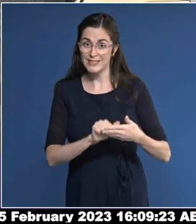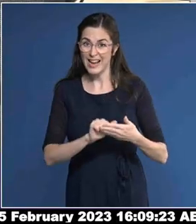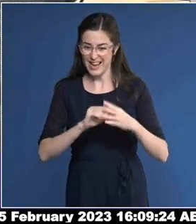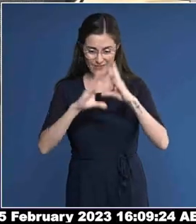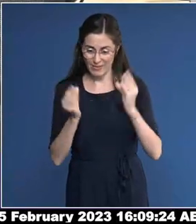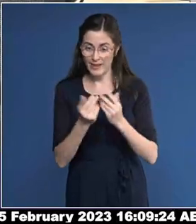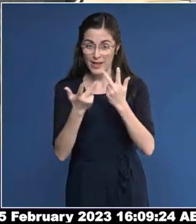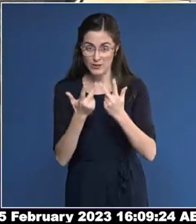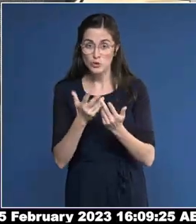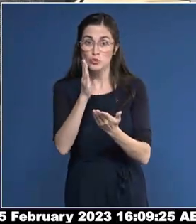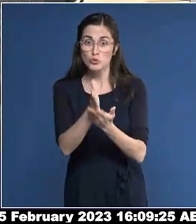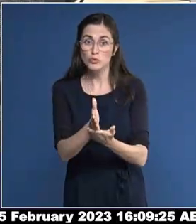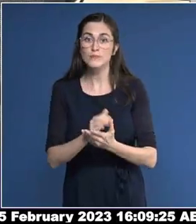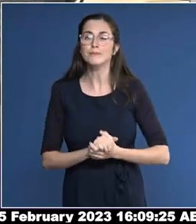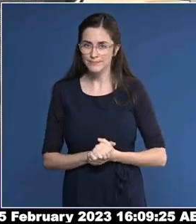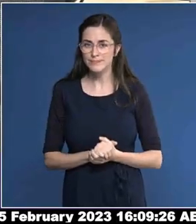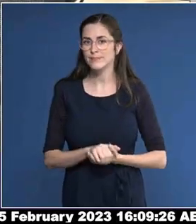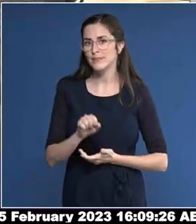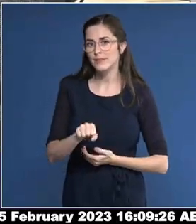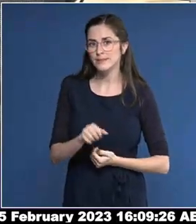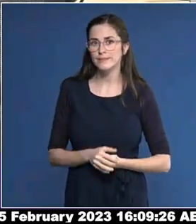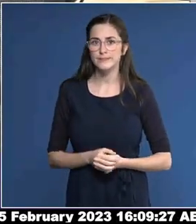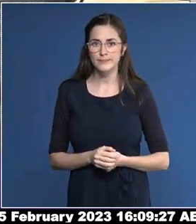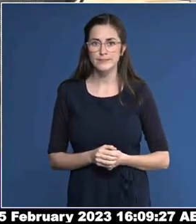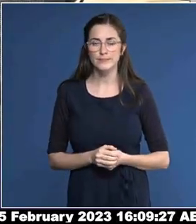Yes, they are.